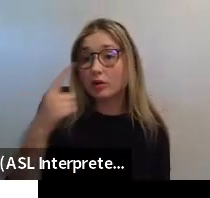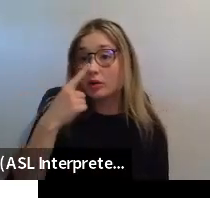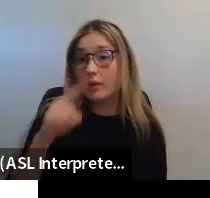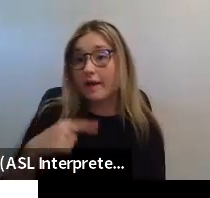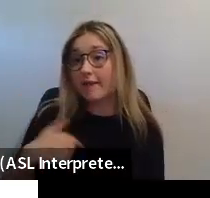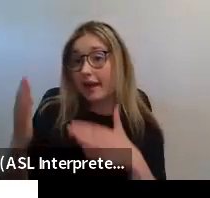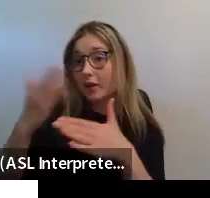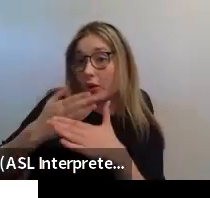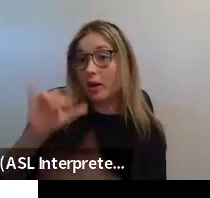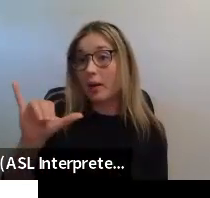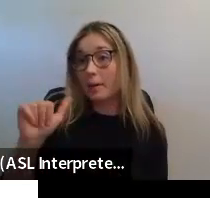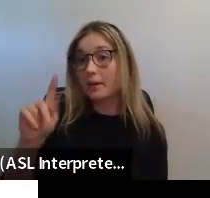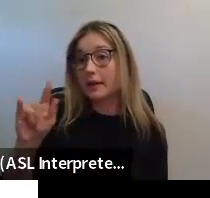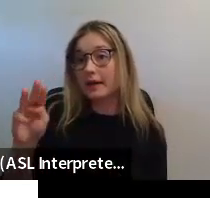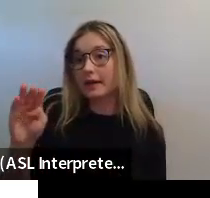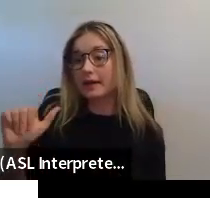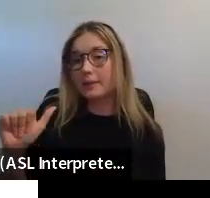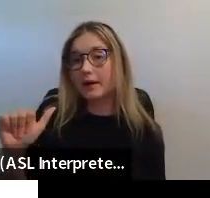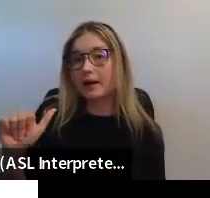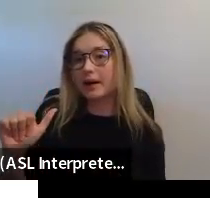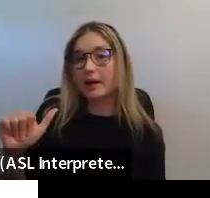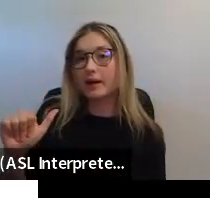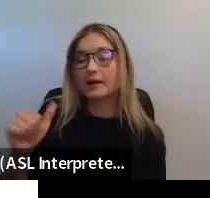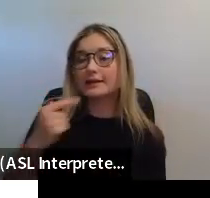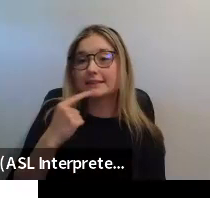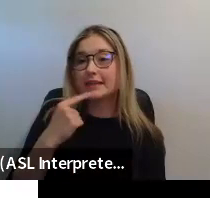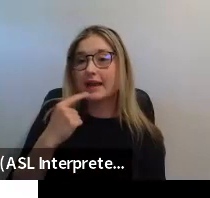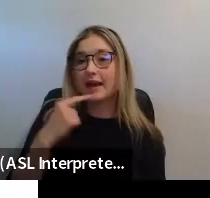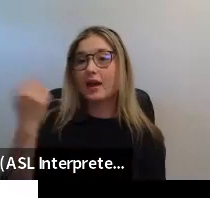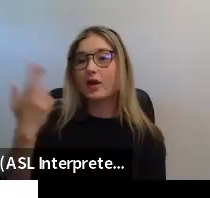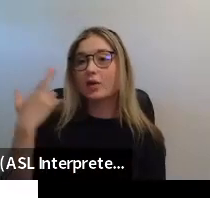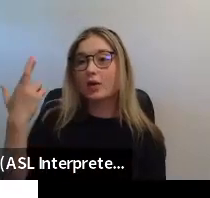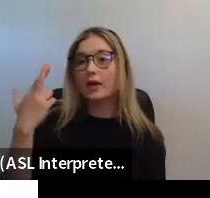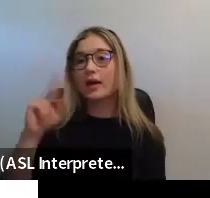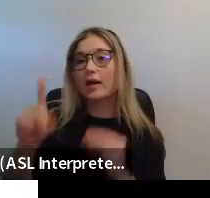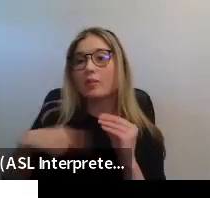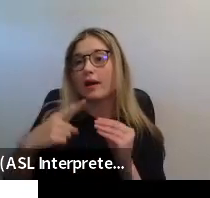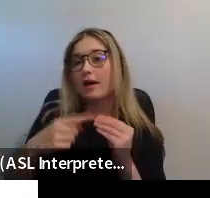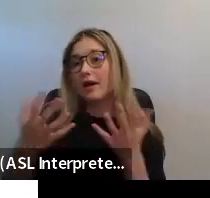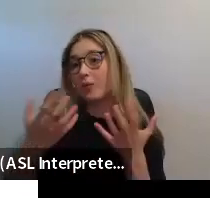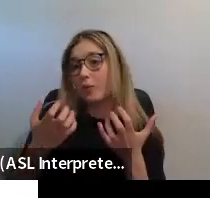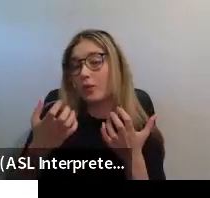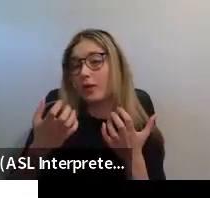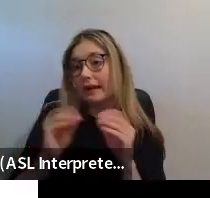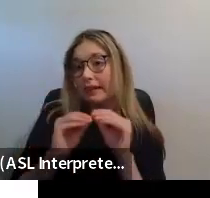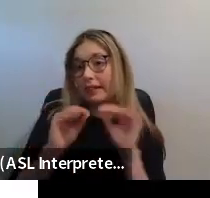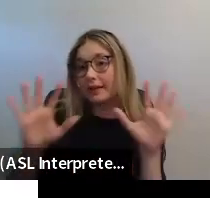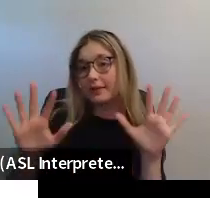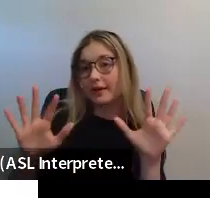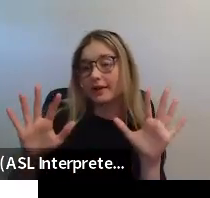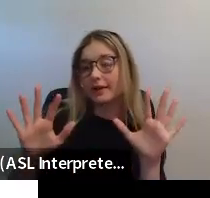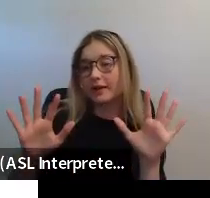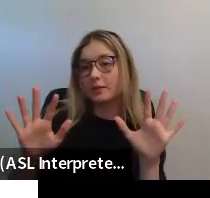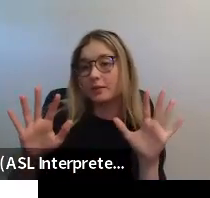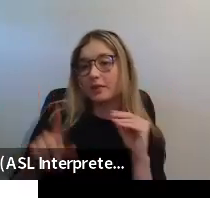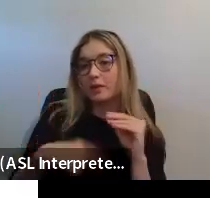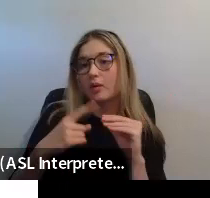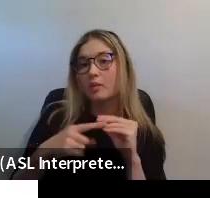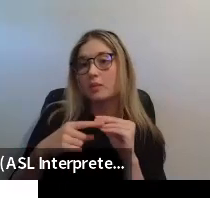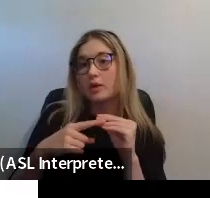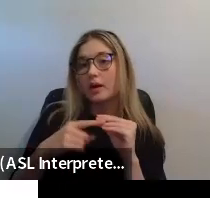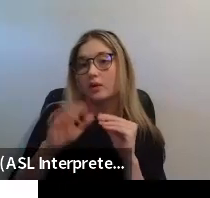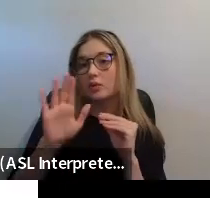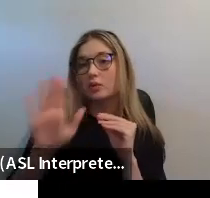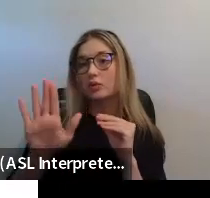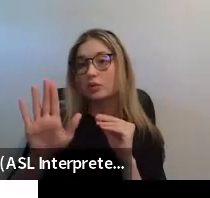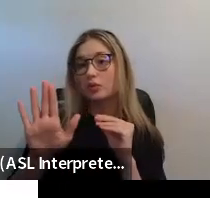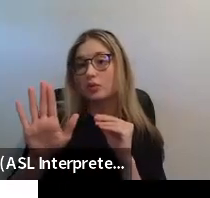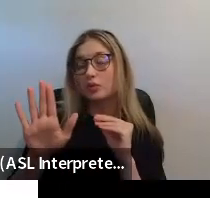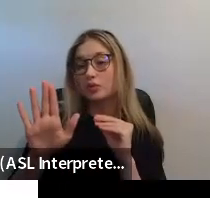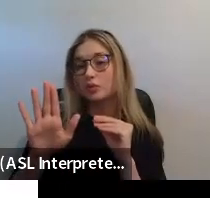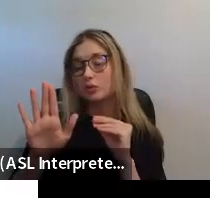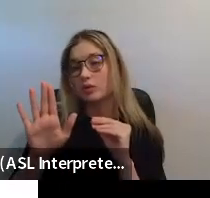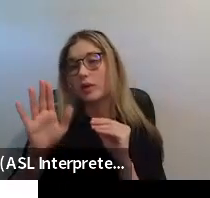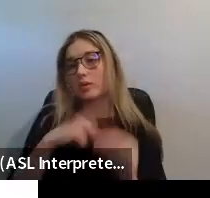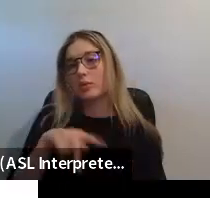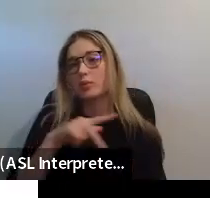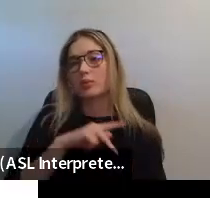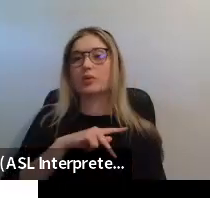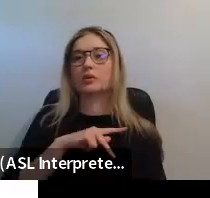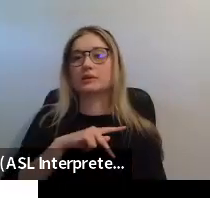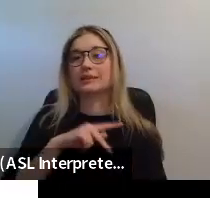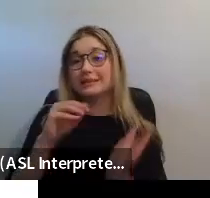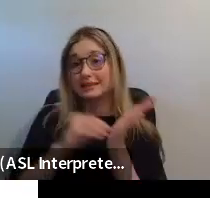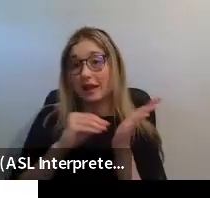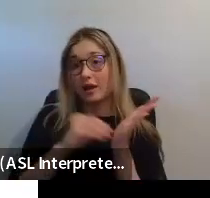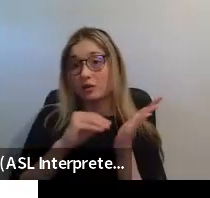April can I introduce just momentarily on it just occurred to me, regarding I just wanna provide a look at clarity around the information about your a person's position and their Dme Provider.